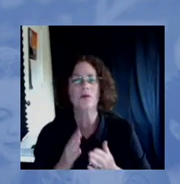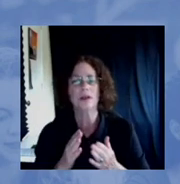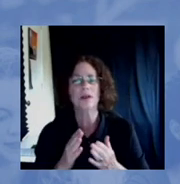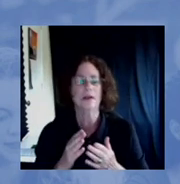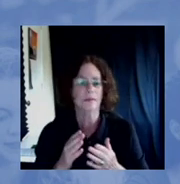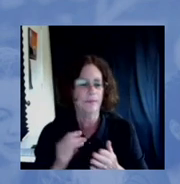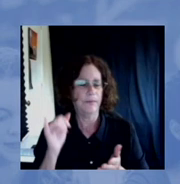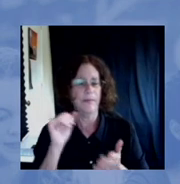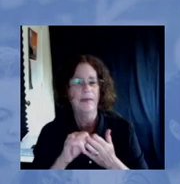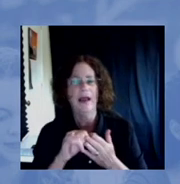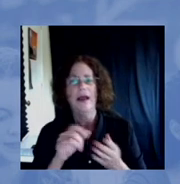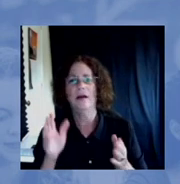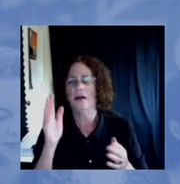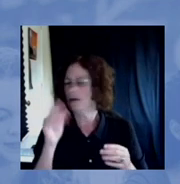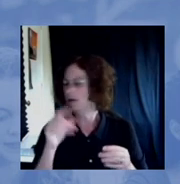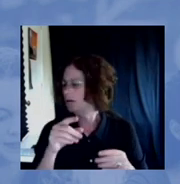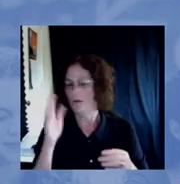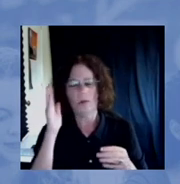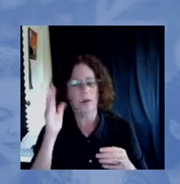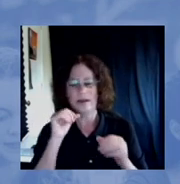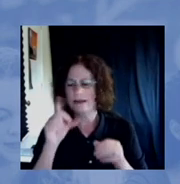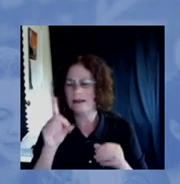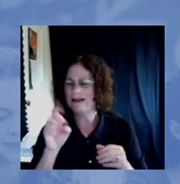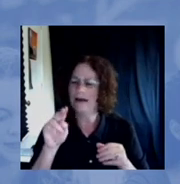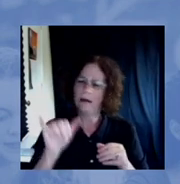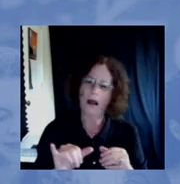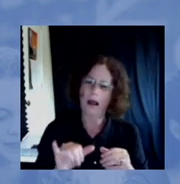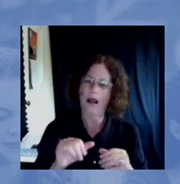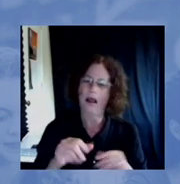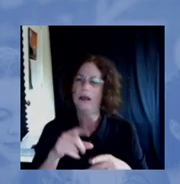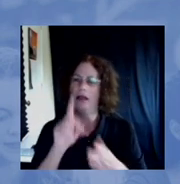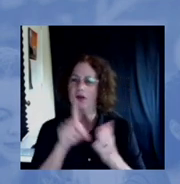DISCRIMINATORY PRACTICES ON THE BASIS OF ANYTHING FOR ALL STUDENTS.